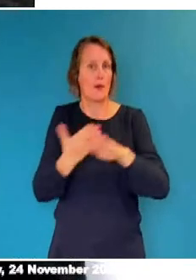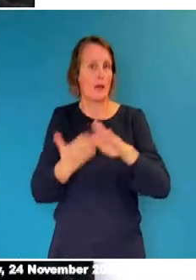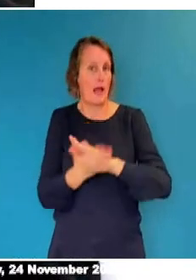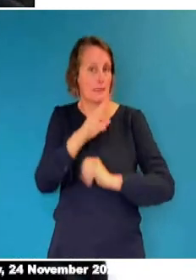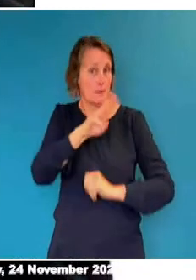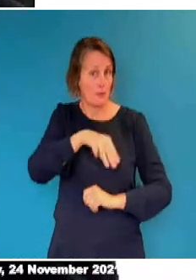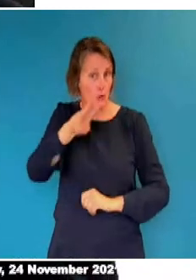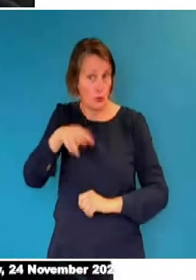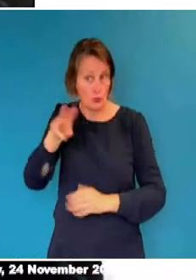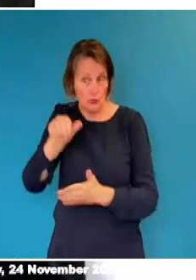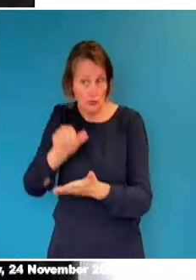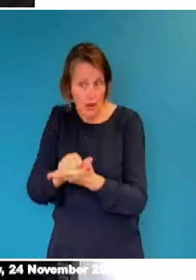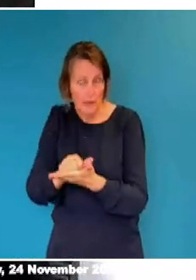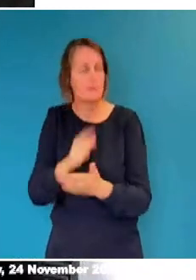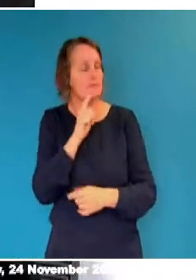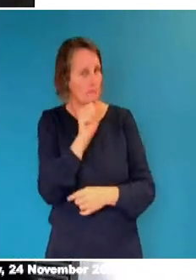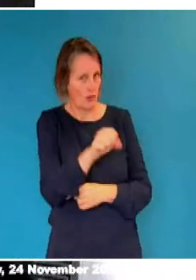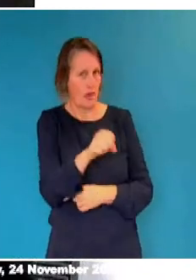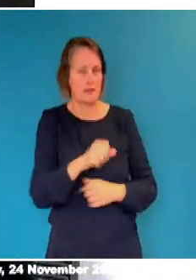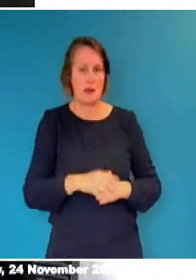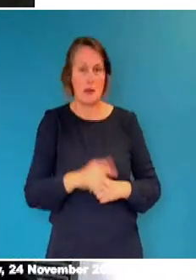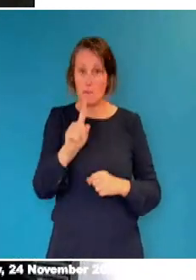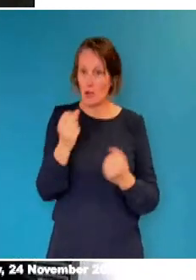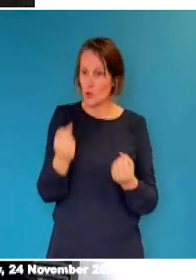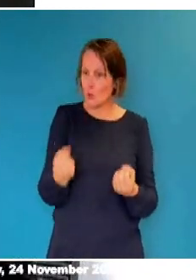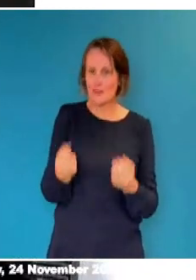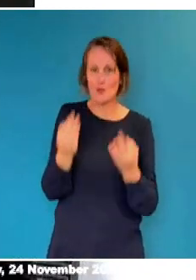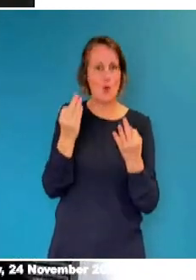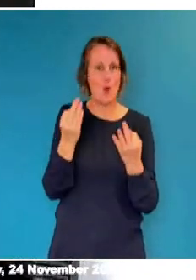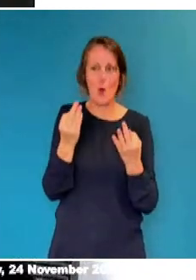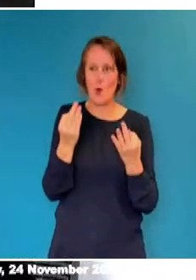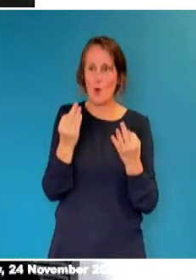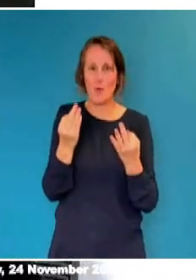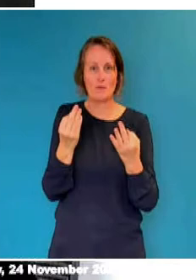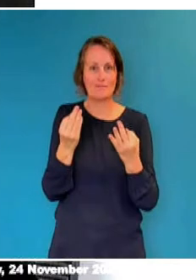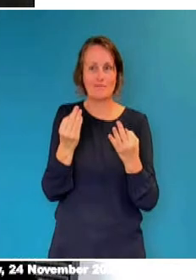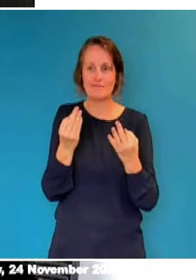Yet you have no formal decision making process for the making of